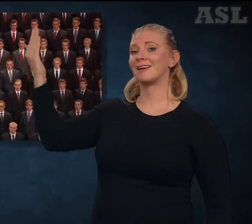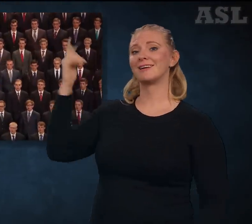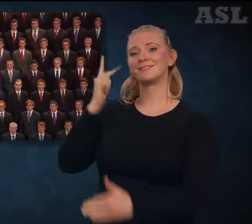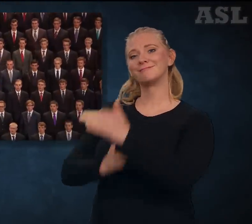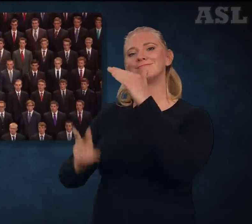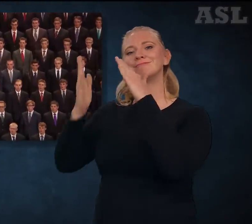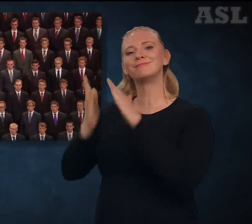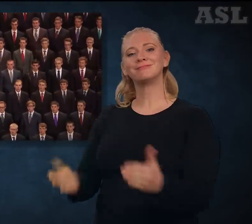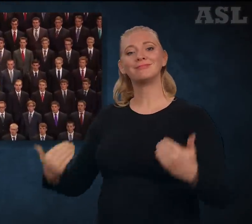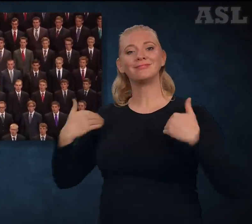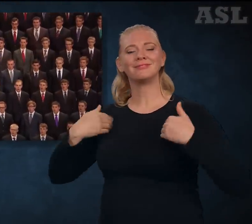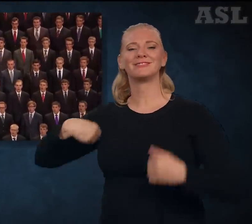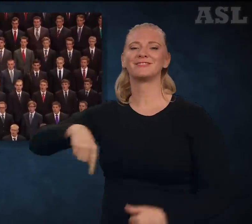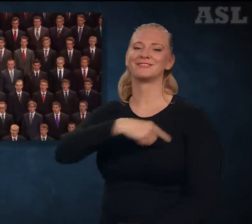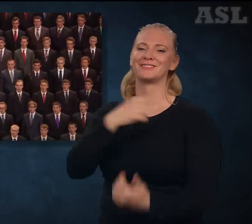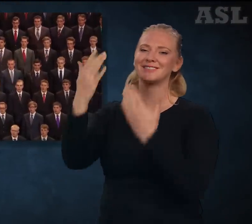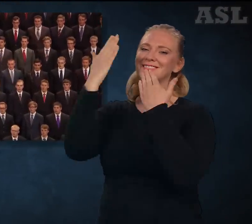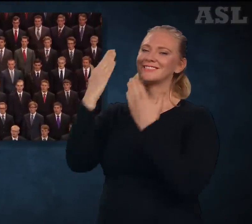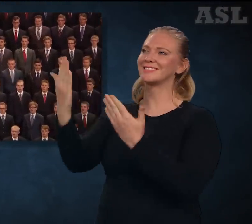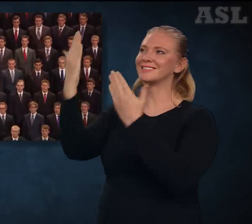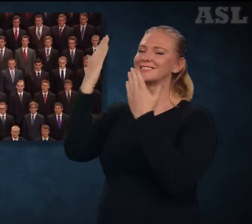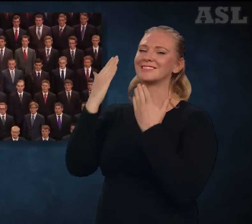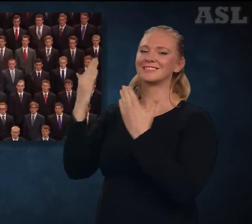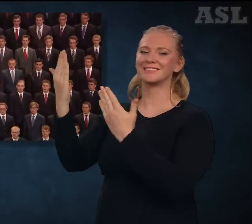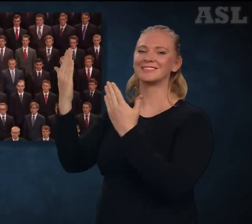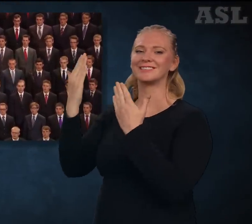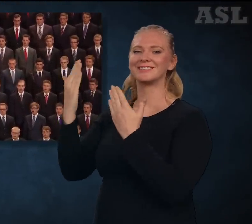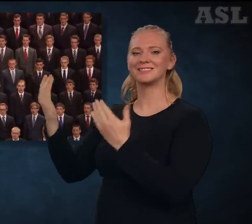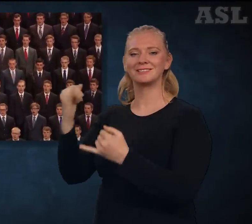WE THANK THEE, O GOD, FOR A PROPHET